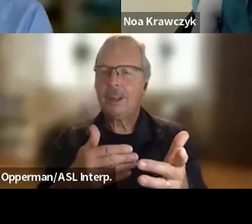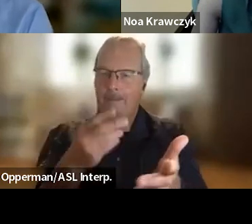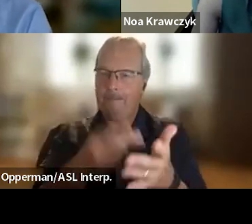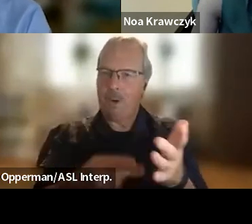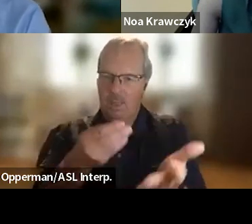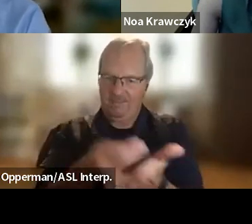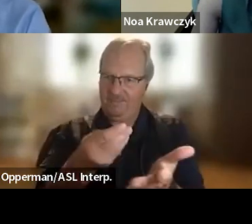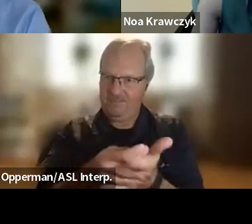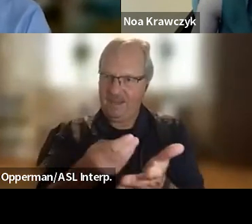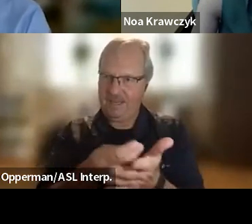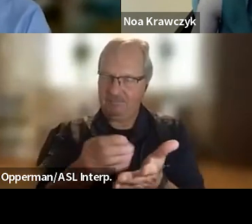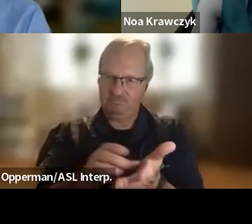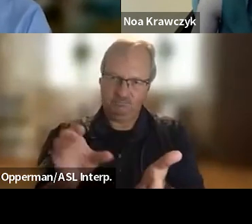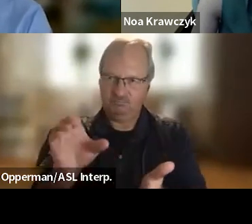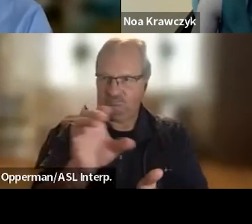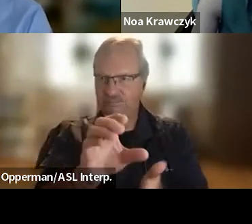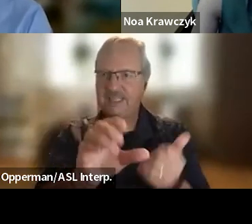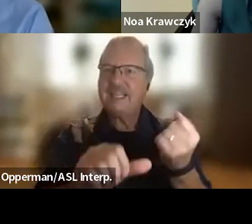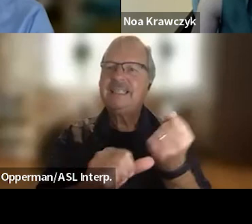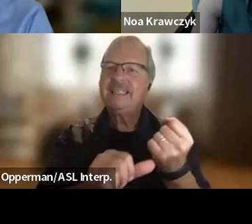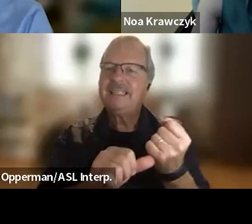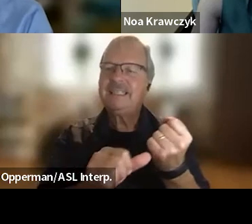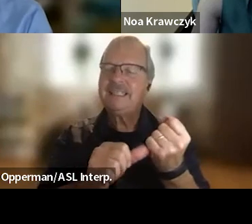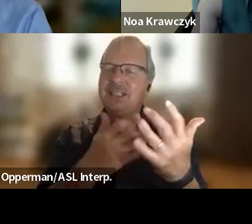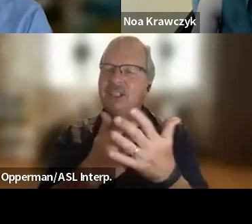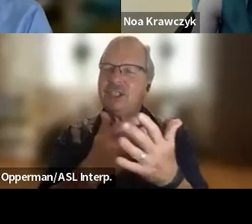will be to assist the jails in developing protocols,